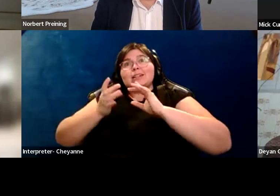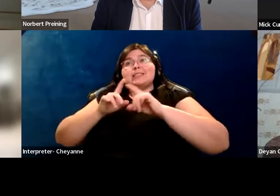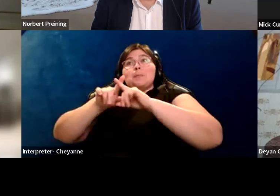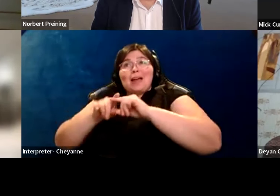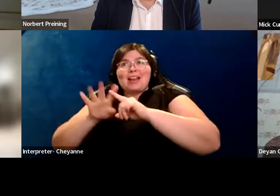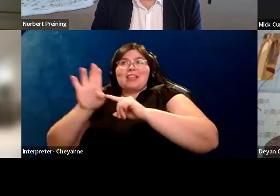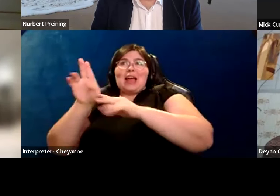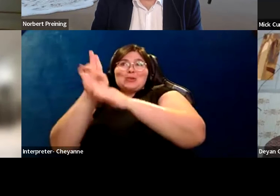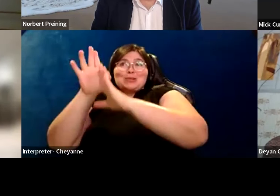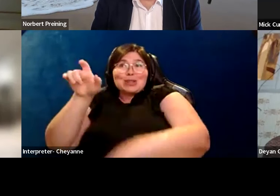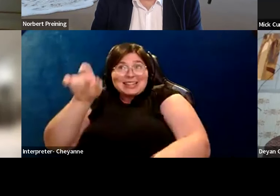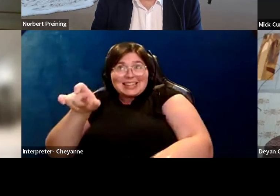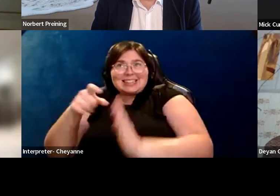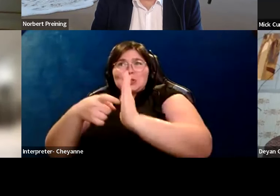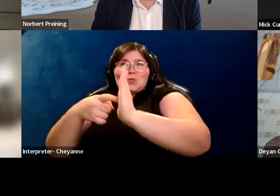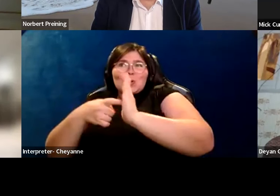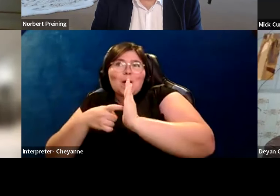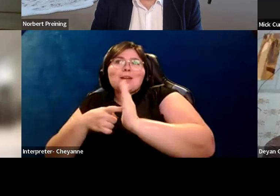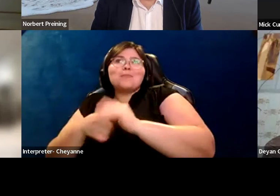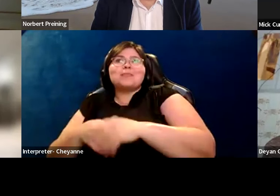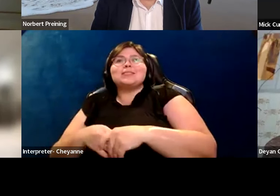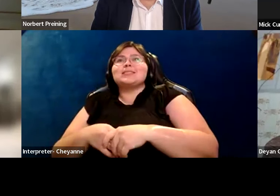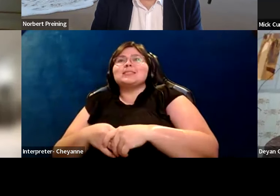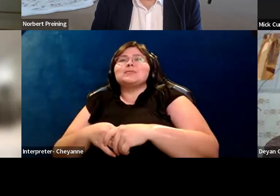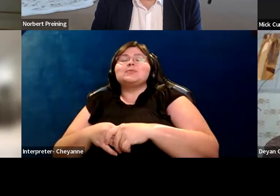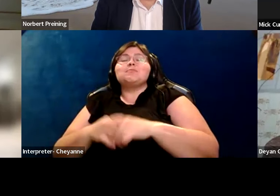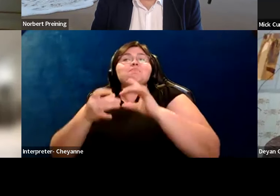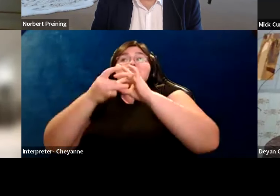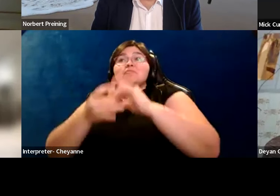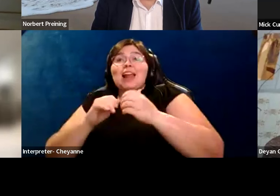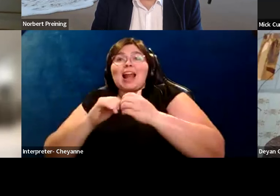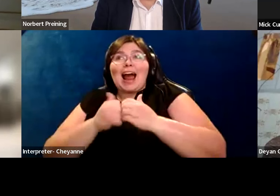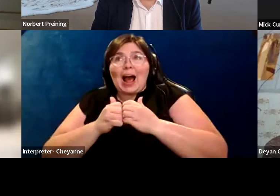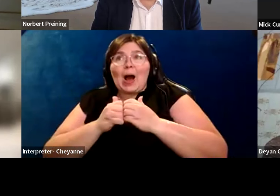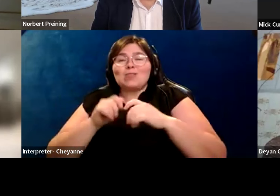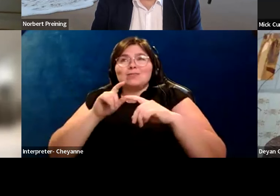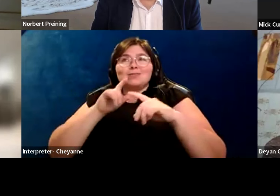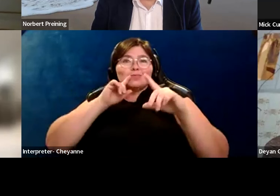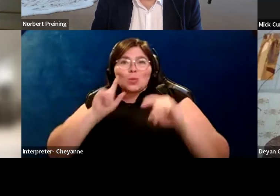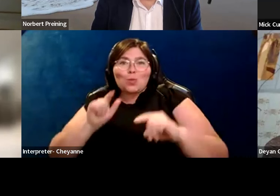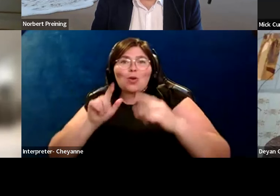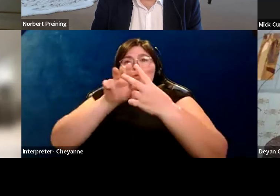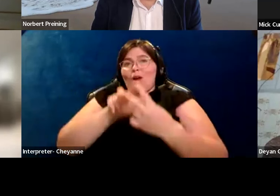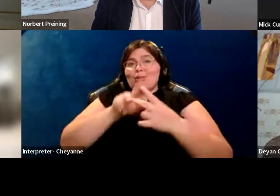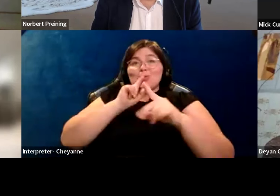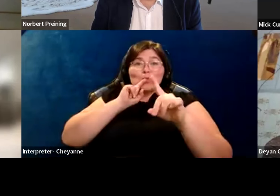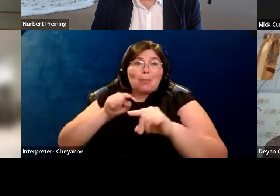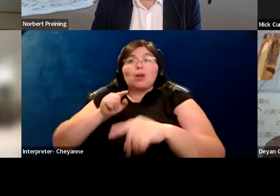and requirements in terms of how things are reported. Whether it's reported in speech or Braille.